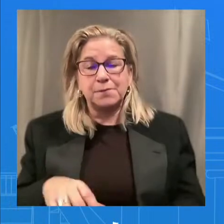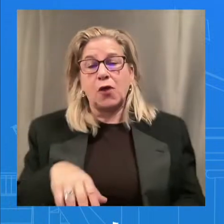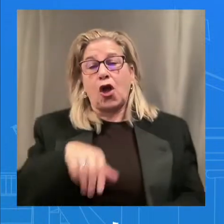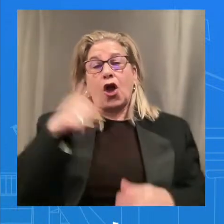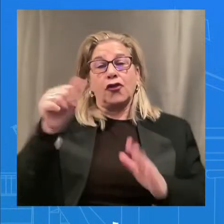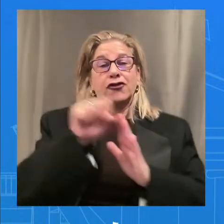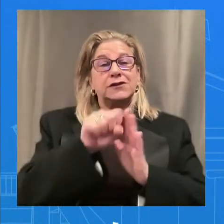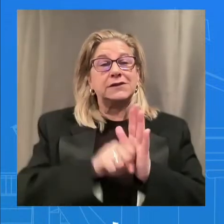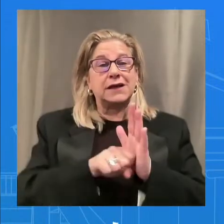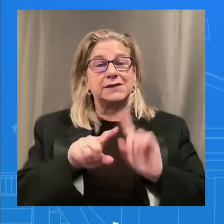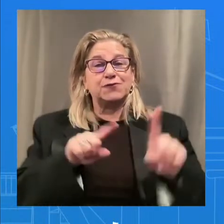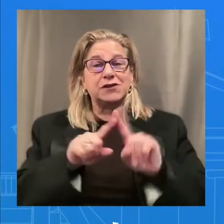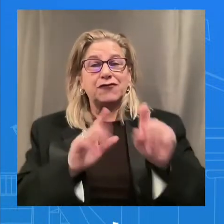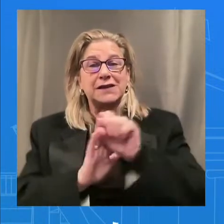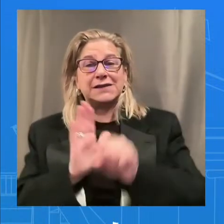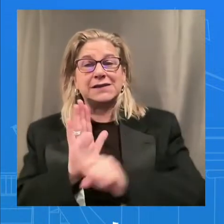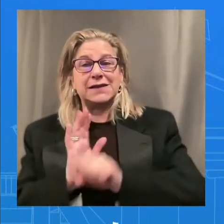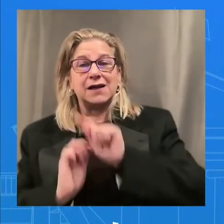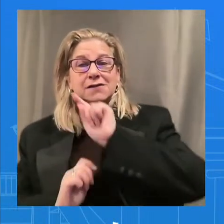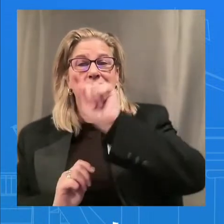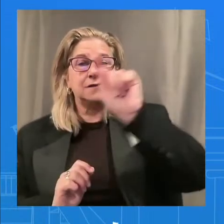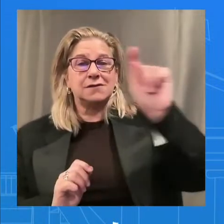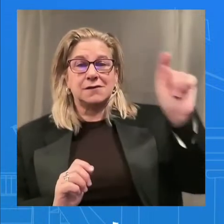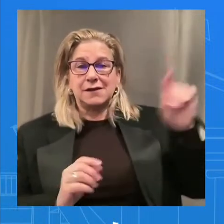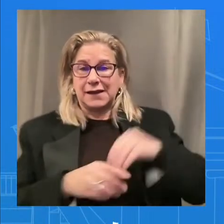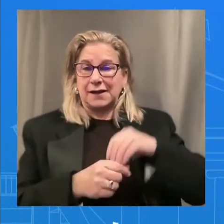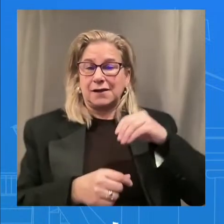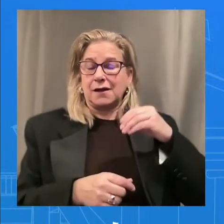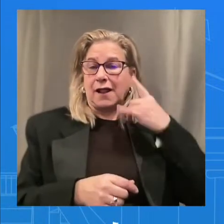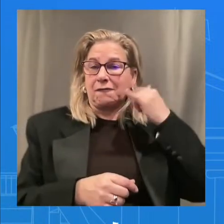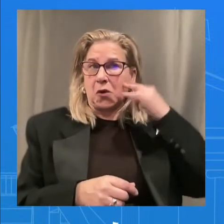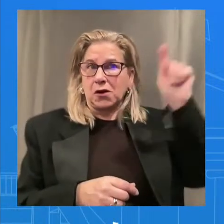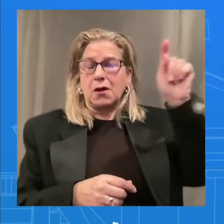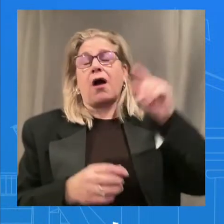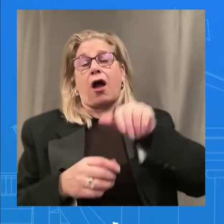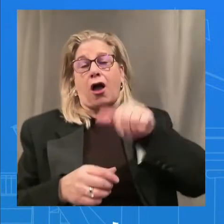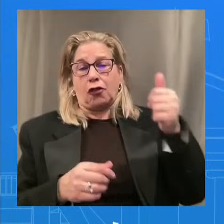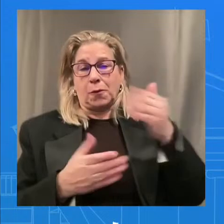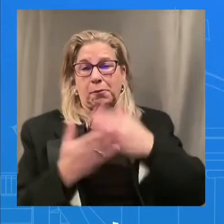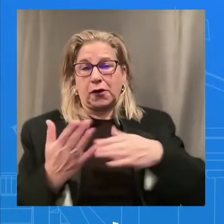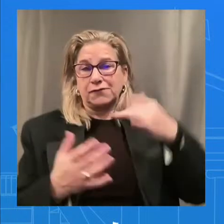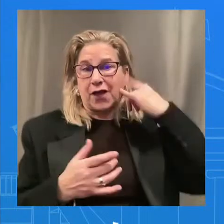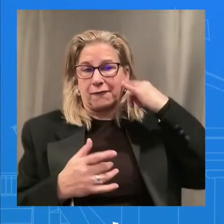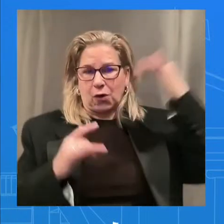Colorado, Idaho, New Mexico, and Texas -- have also traveled to Los Angeles to help.